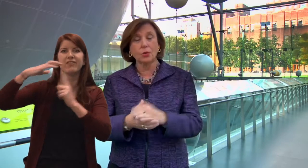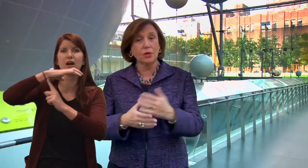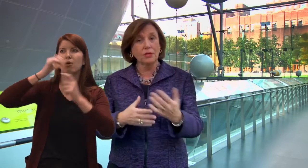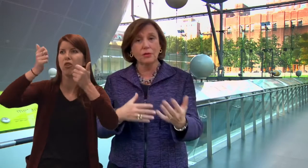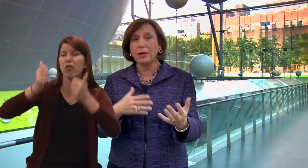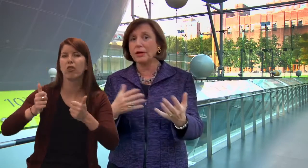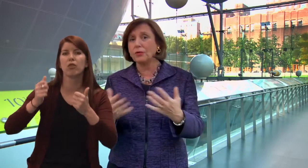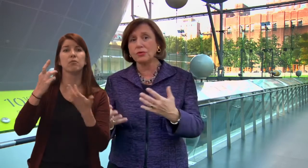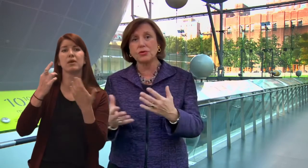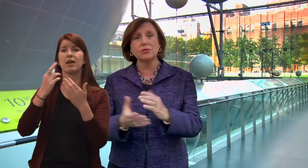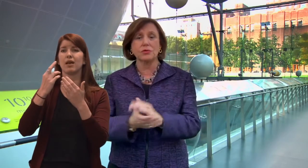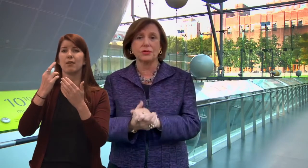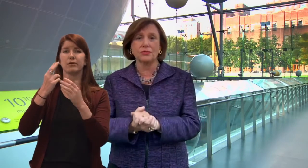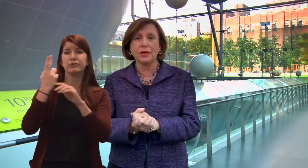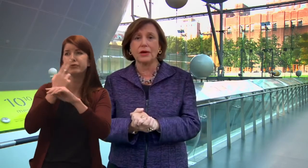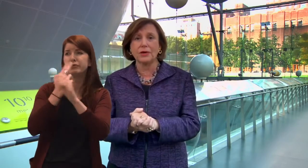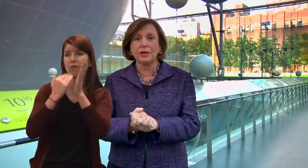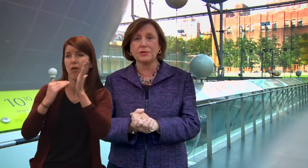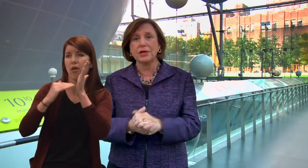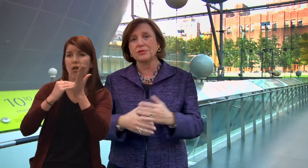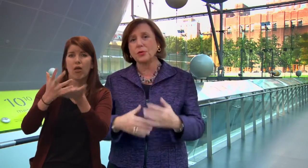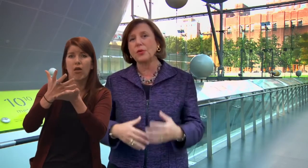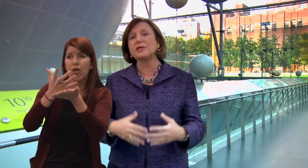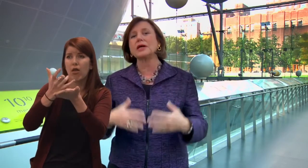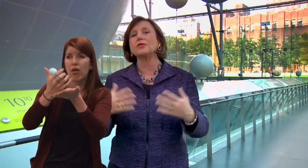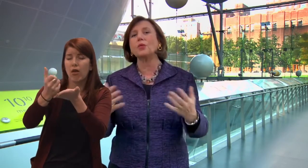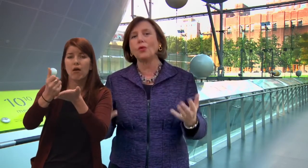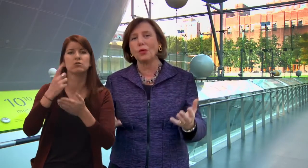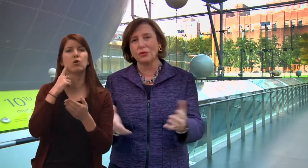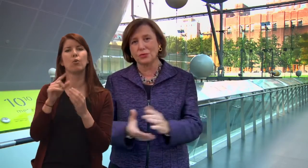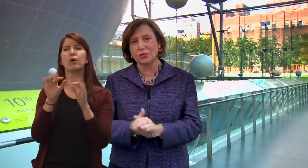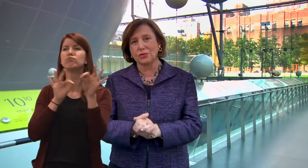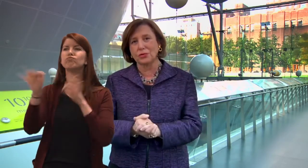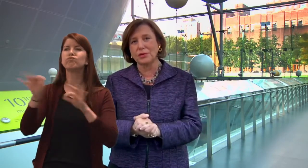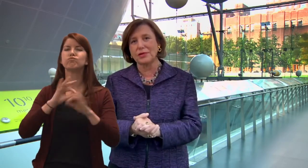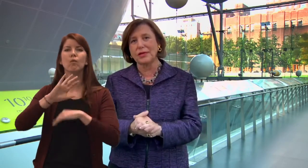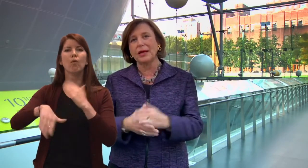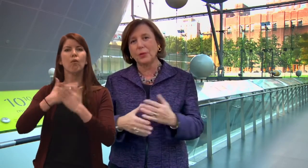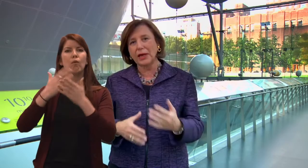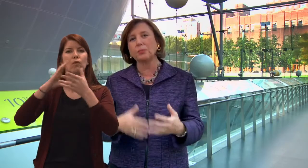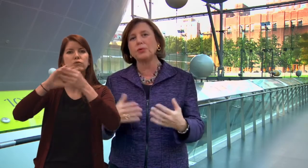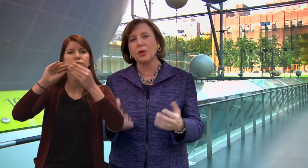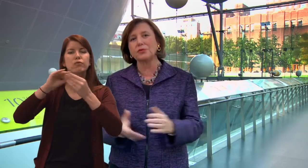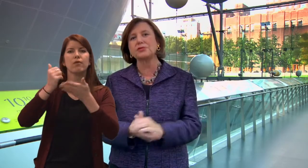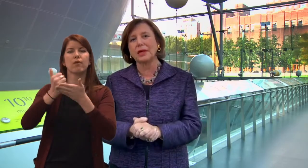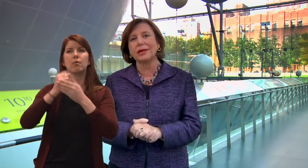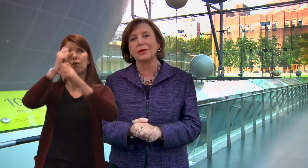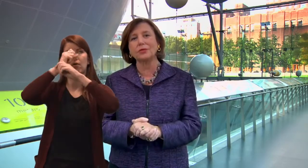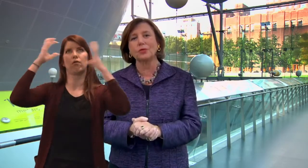or even by overuse of different areas, so we tell you all those stories, and we help you understand your world.